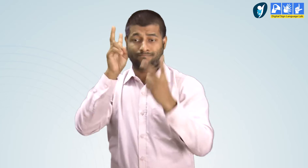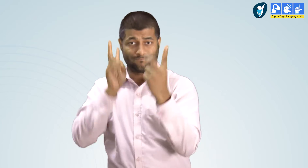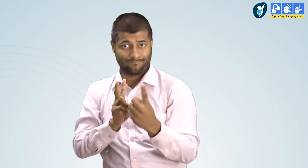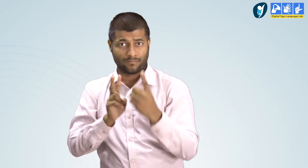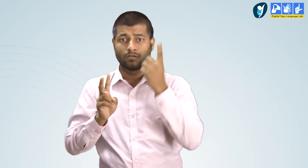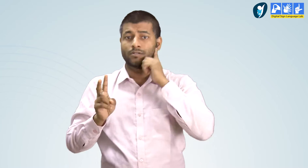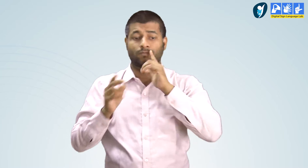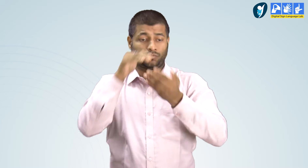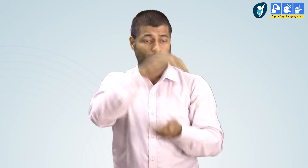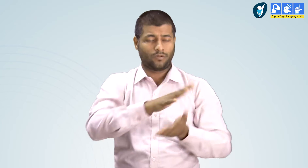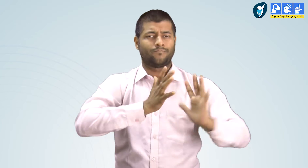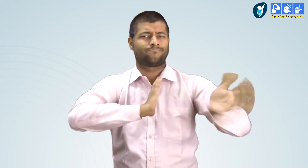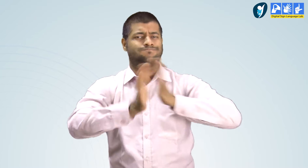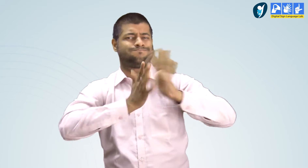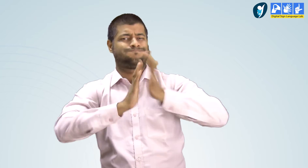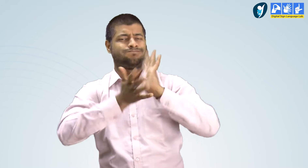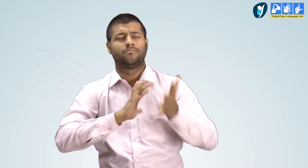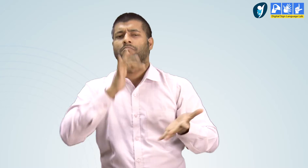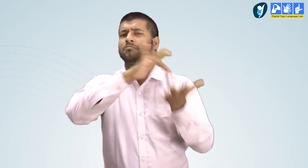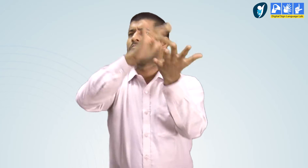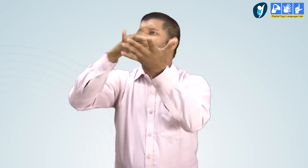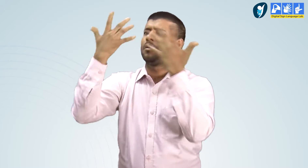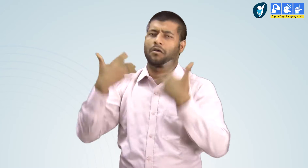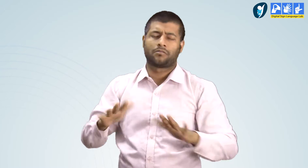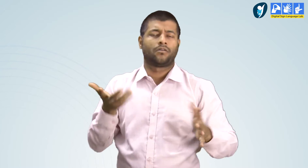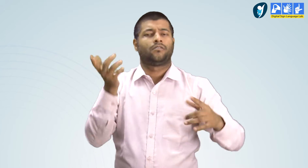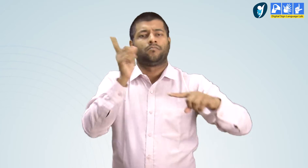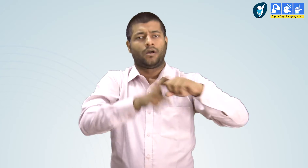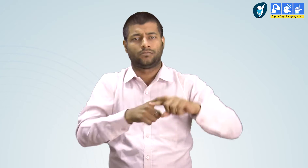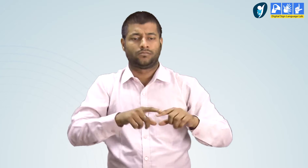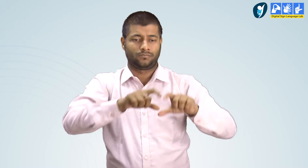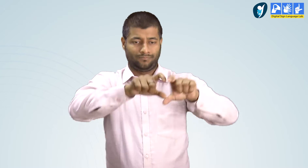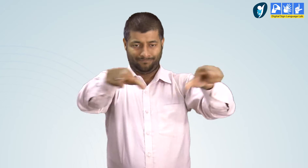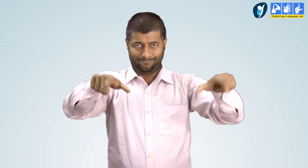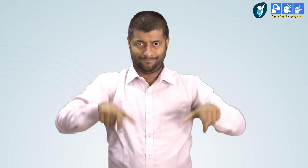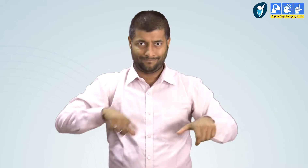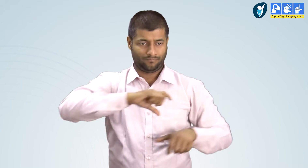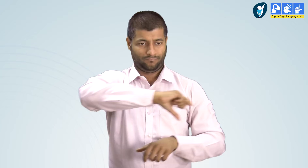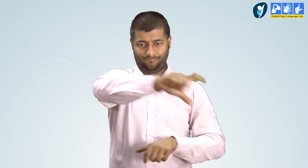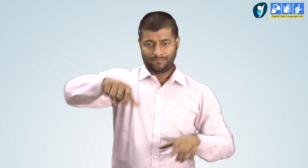Parents talk with their children in sign,